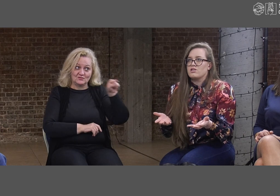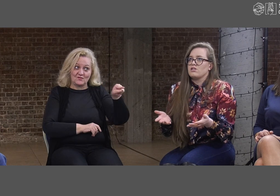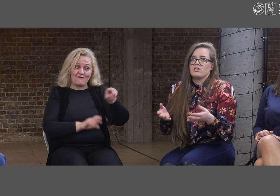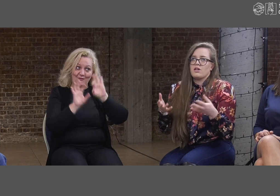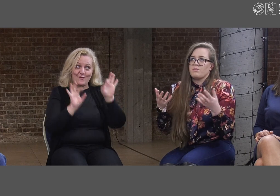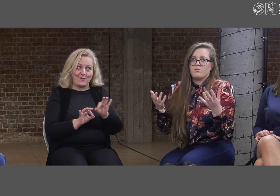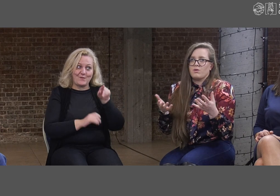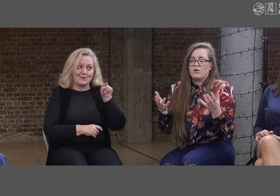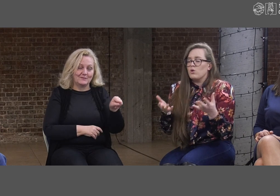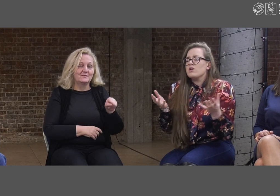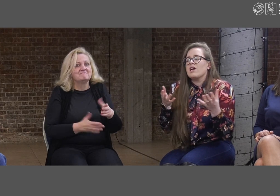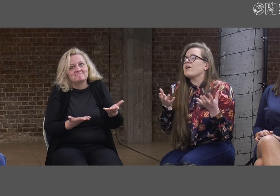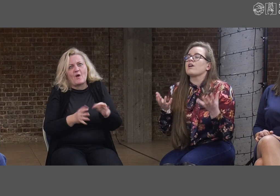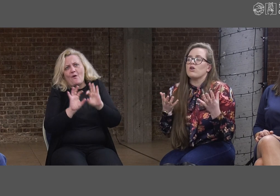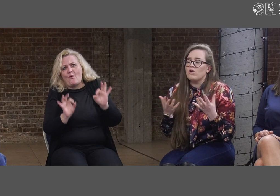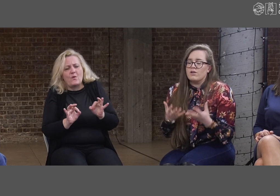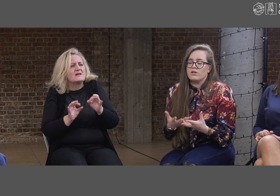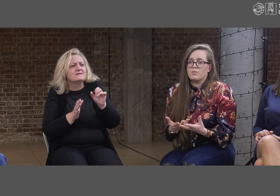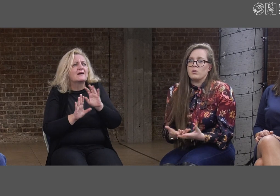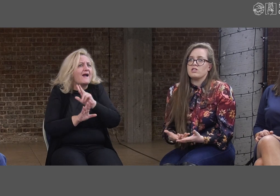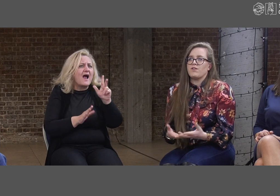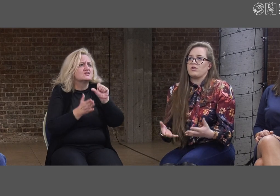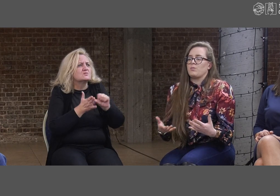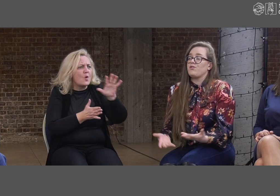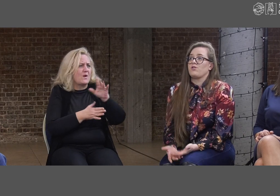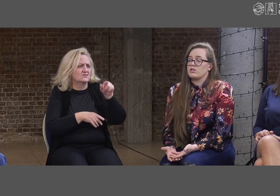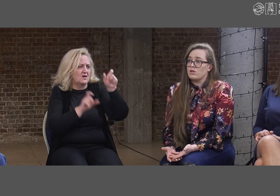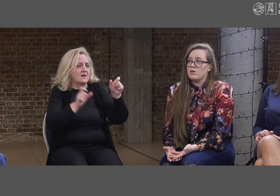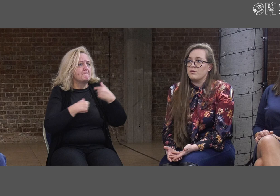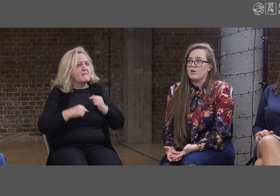or there in general any society in which we function.